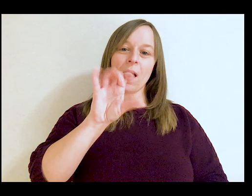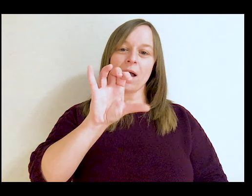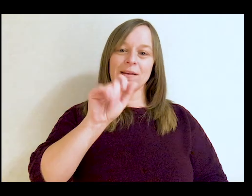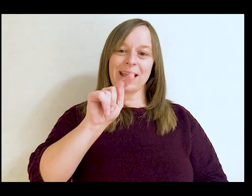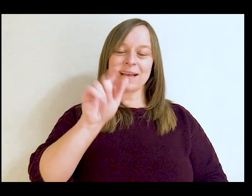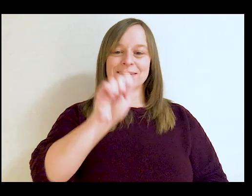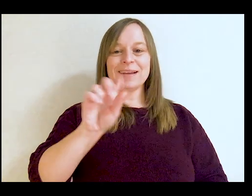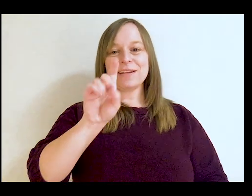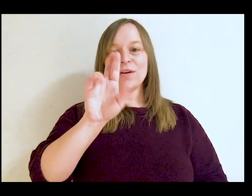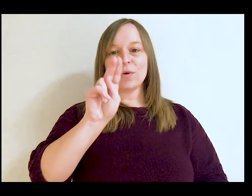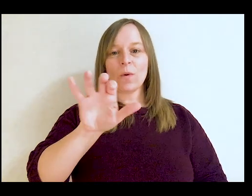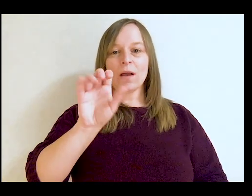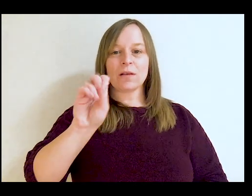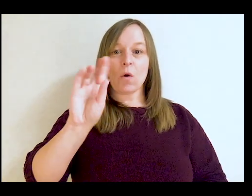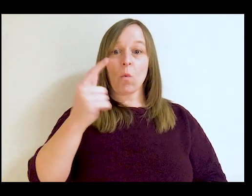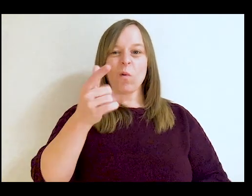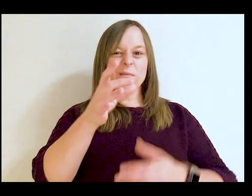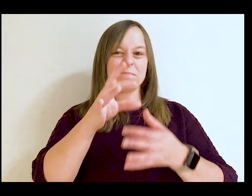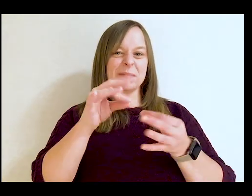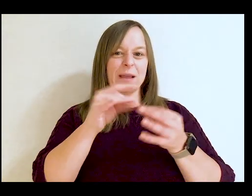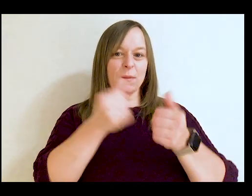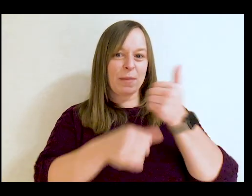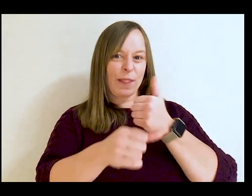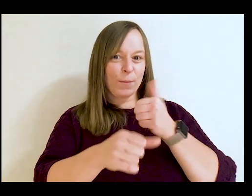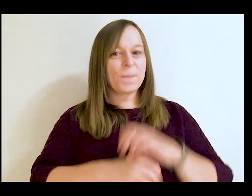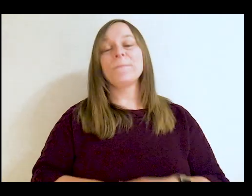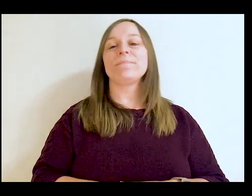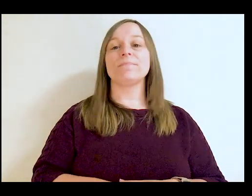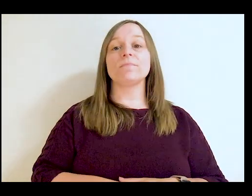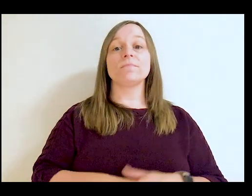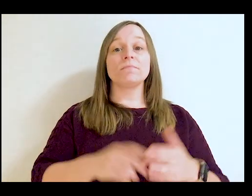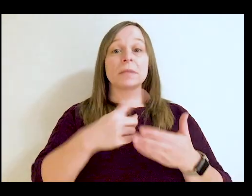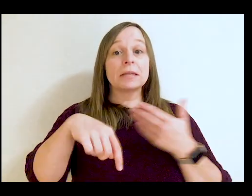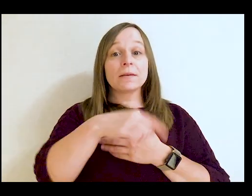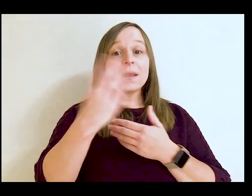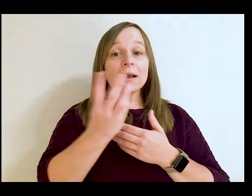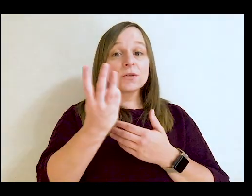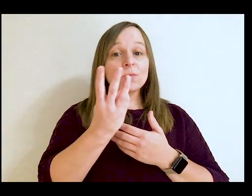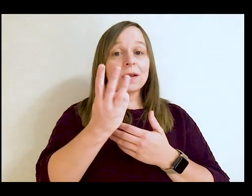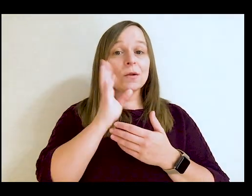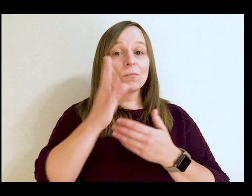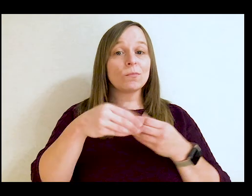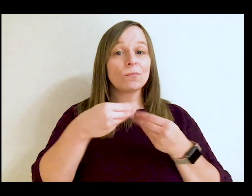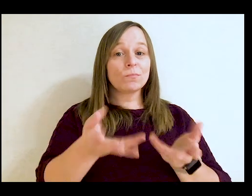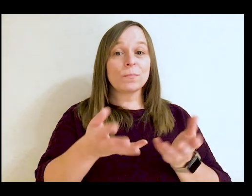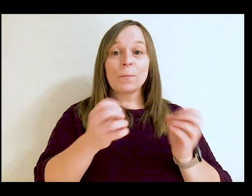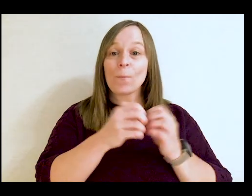podcast@drny.org or comment below. Tune in next Wednesday where we'll bring